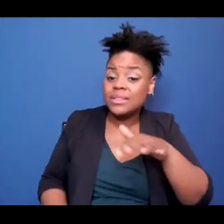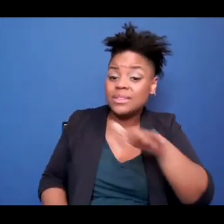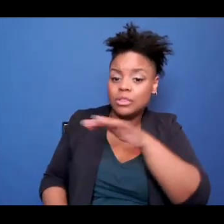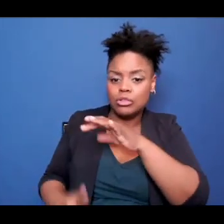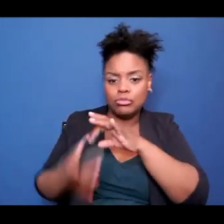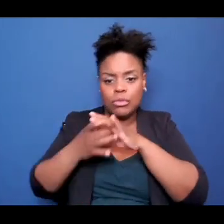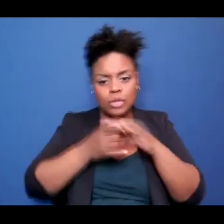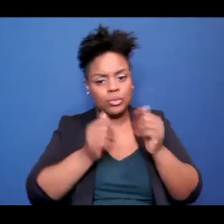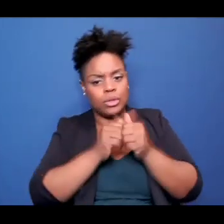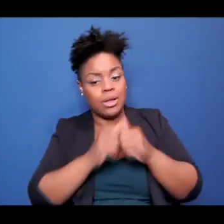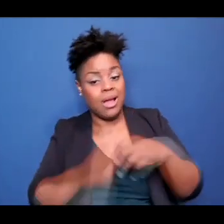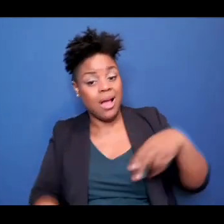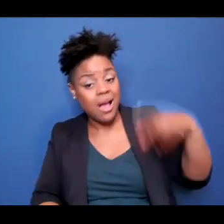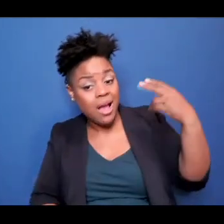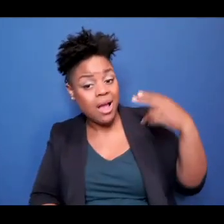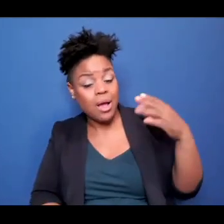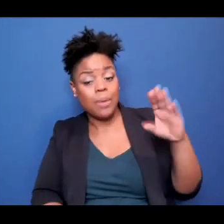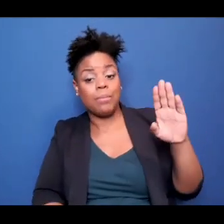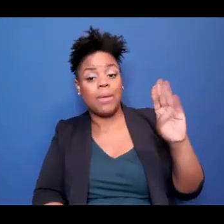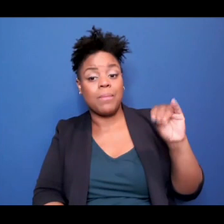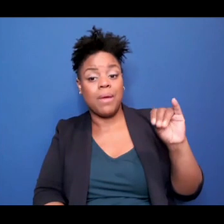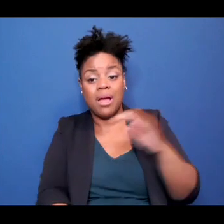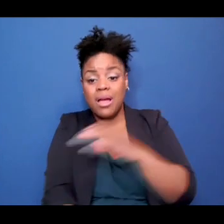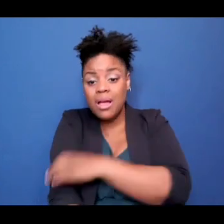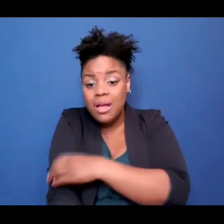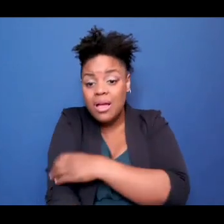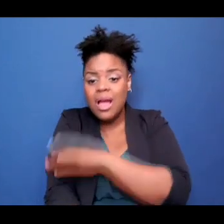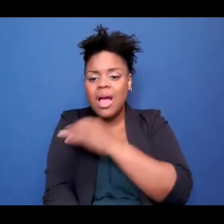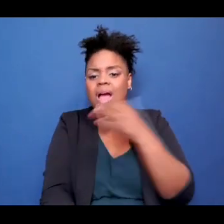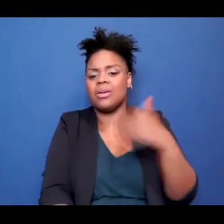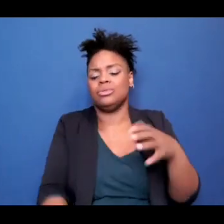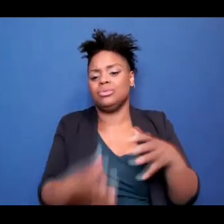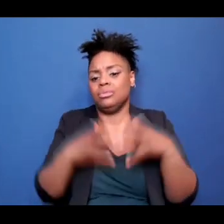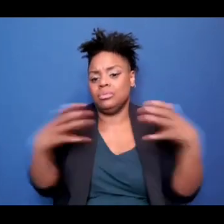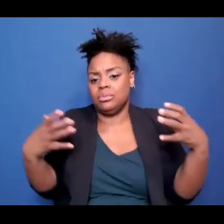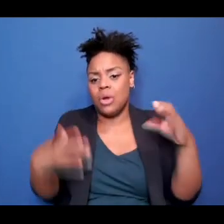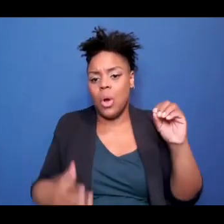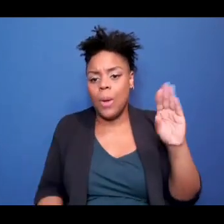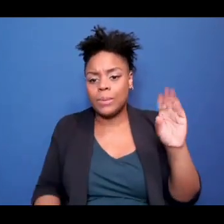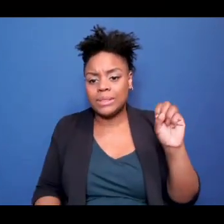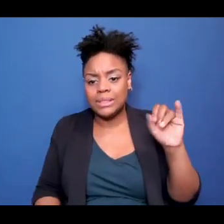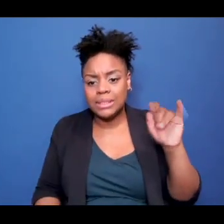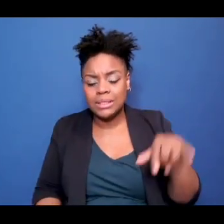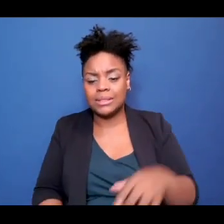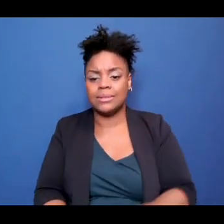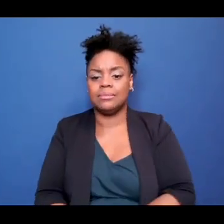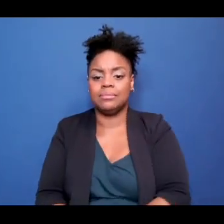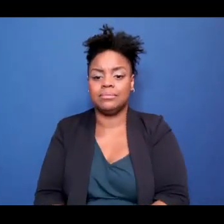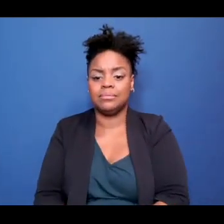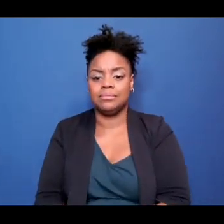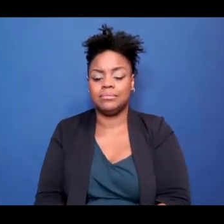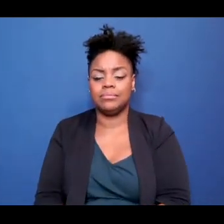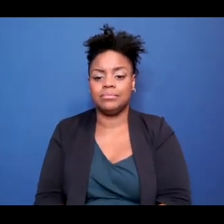DENSITIES OF FAST FOOD IS ASSOCIATED WITH HIGHER BMI AND OBESITY. THESE STUDIES ILLUMINATE AGAIN